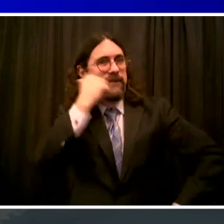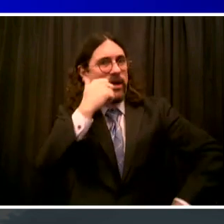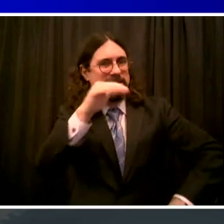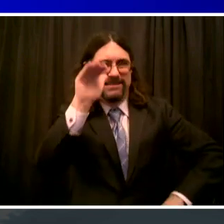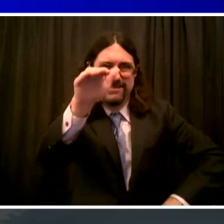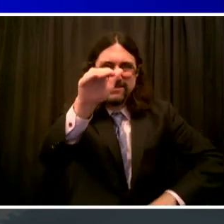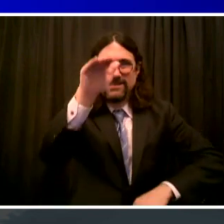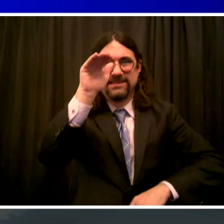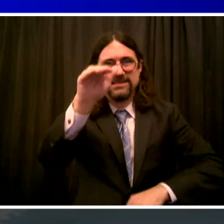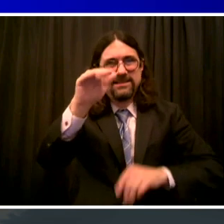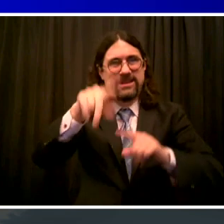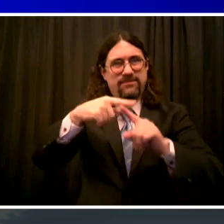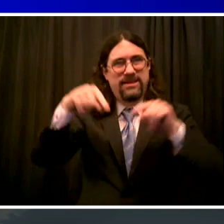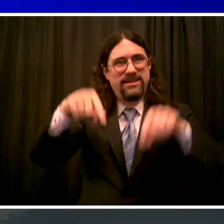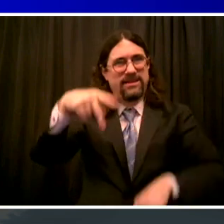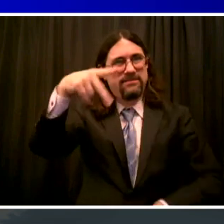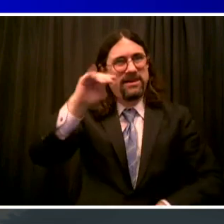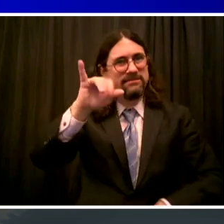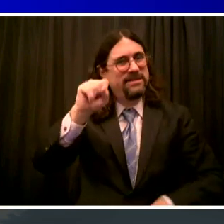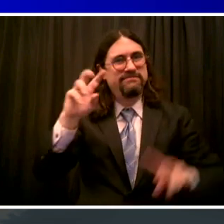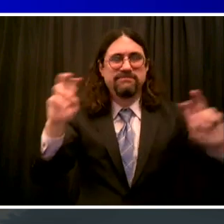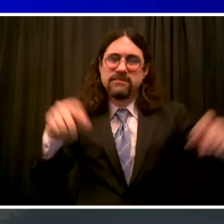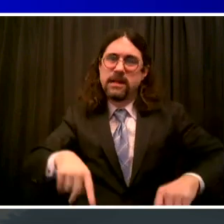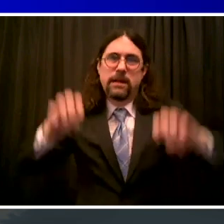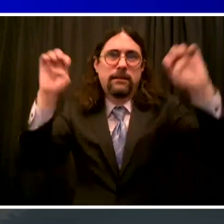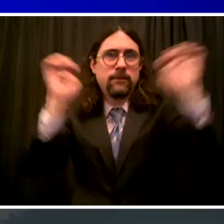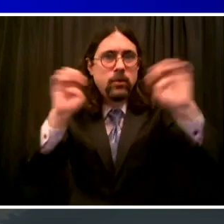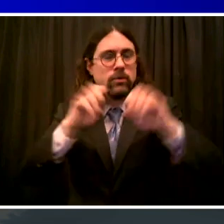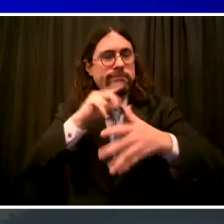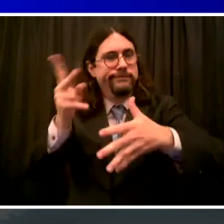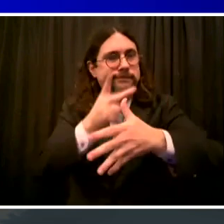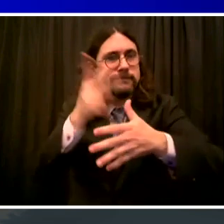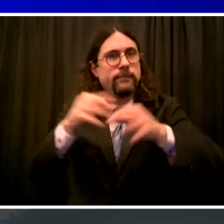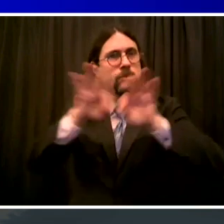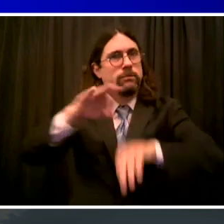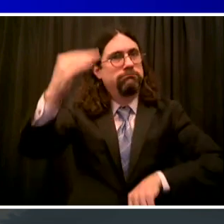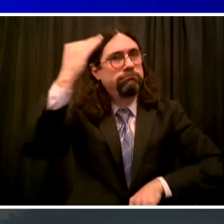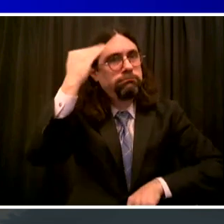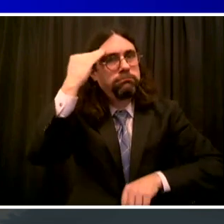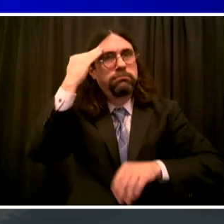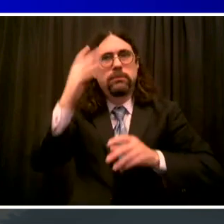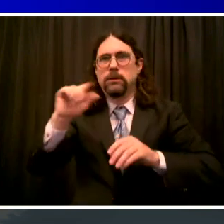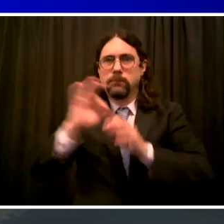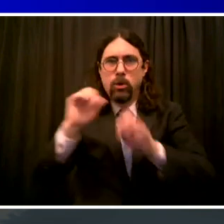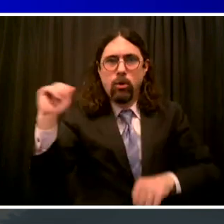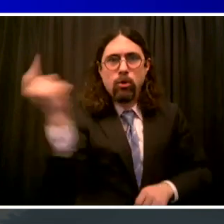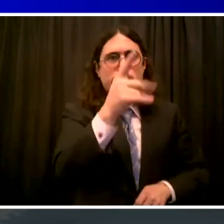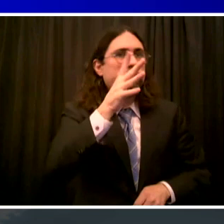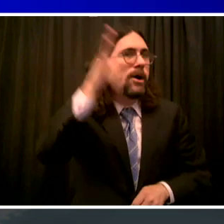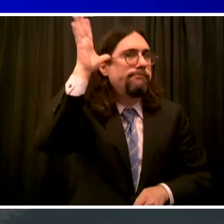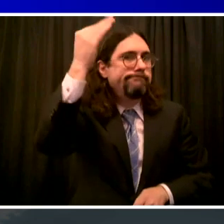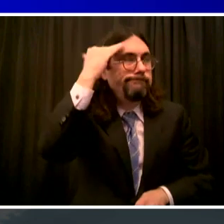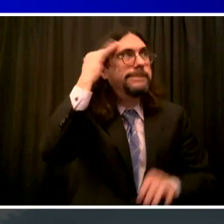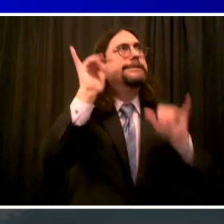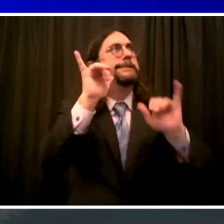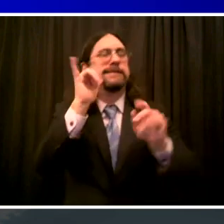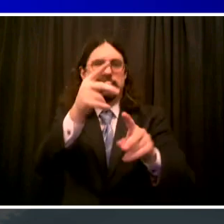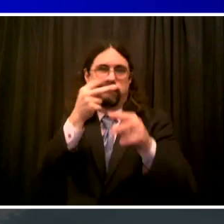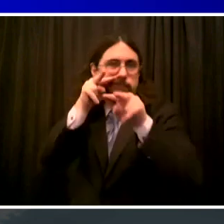PARENTS. WE NEED PUBLIC AWARENESS TO GROW RAPIDLY. THIS IS SOMETHING -- REMEMBER, PARALLELS THE REALITY OF COVID-19, THE